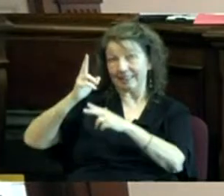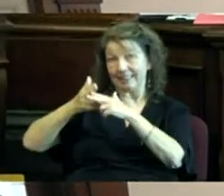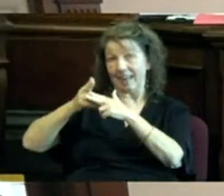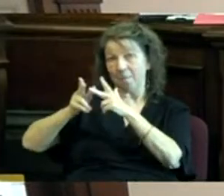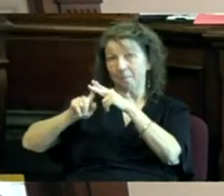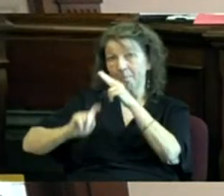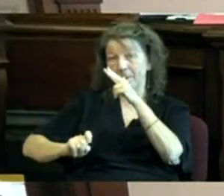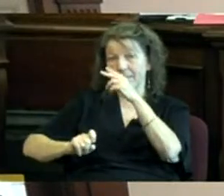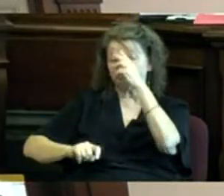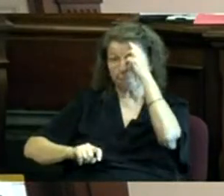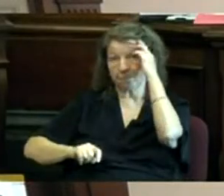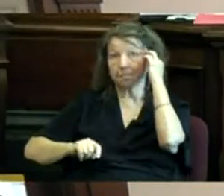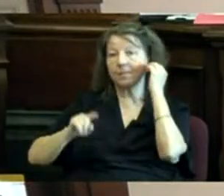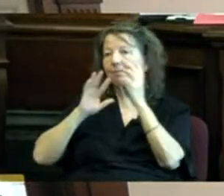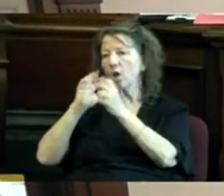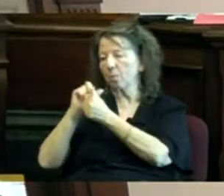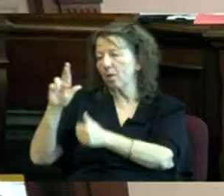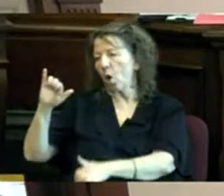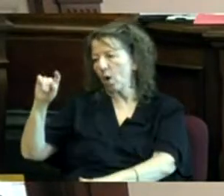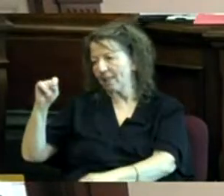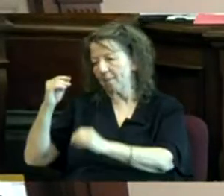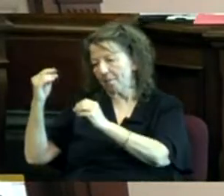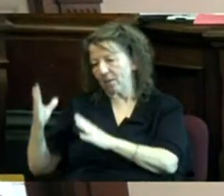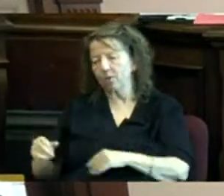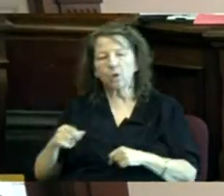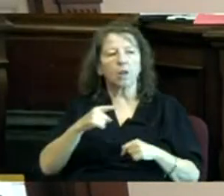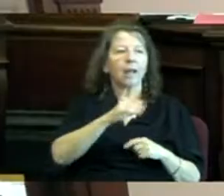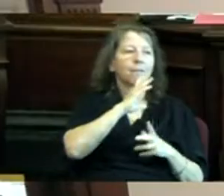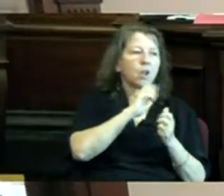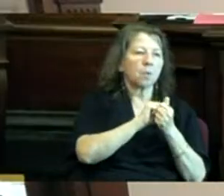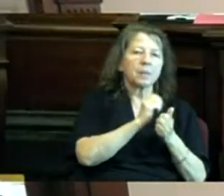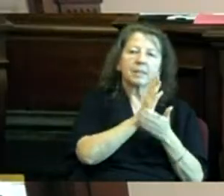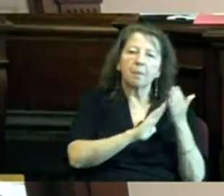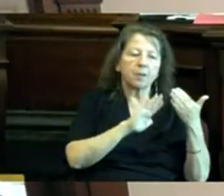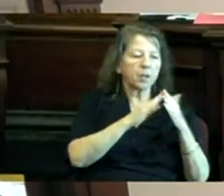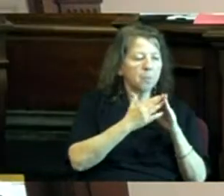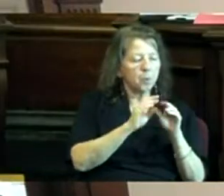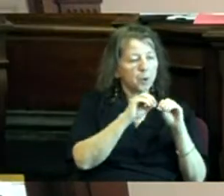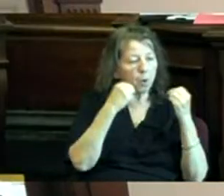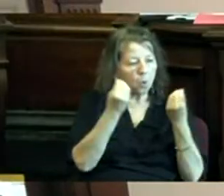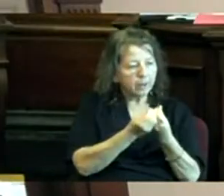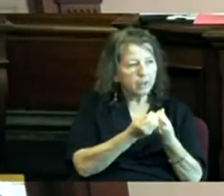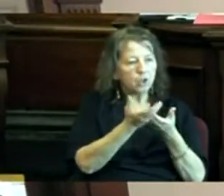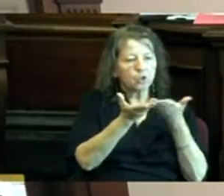RIT, who I'm sorry, his name escapes me at the moment. And